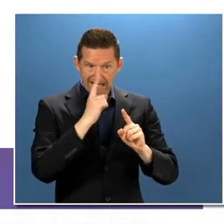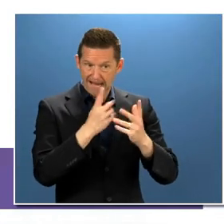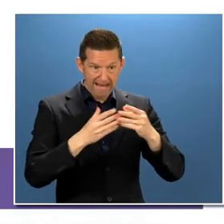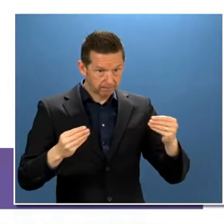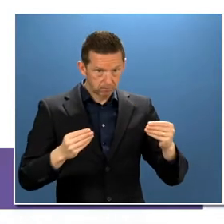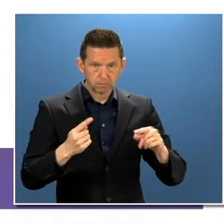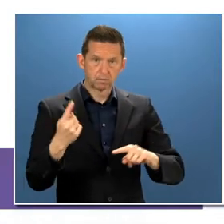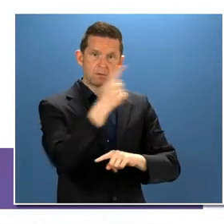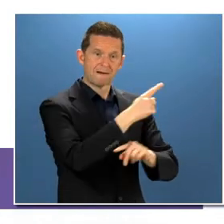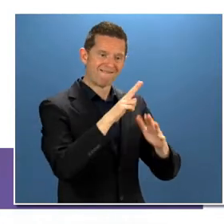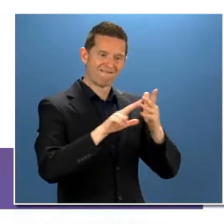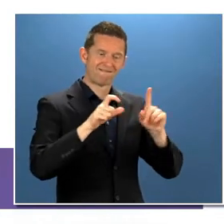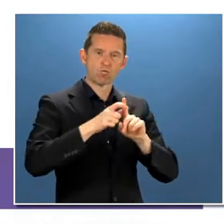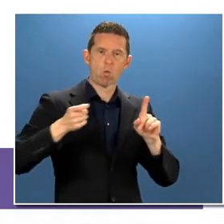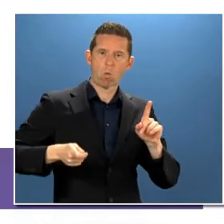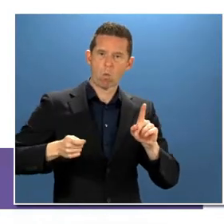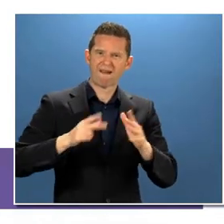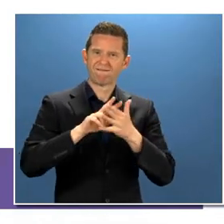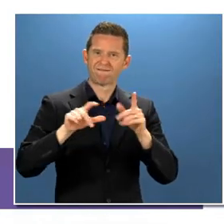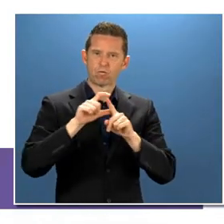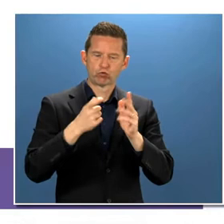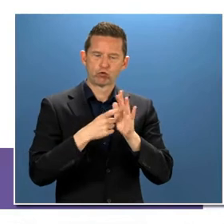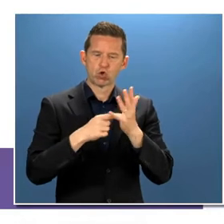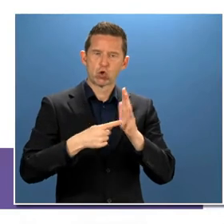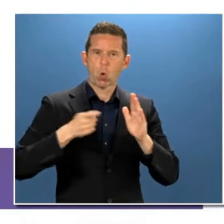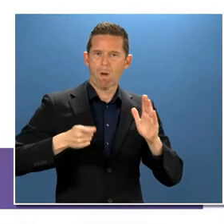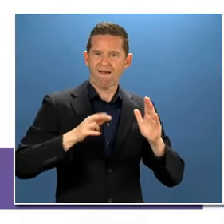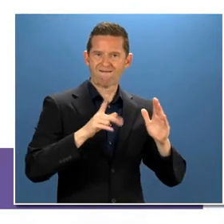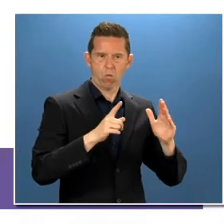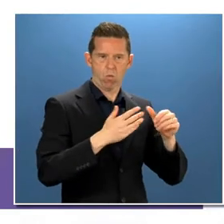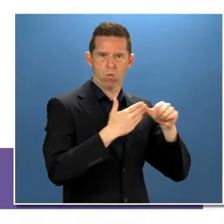or the Federal Circuit Court for resolution. Conciliation, is that public?